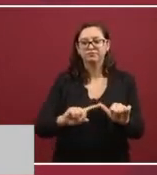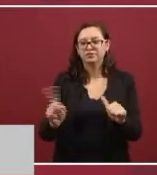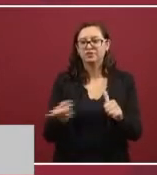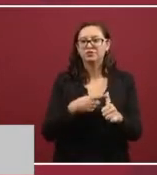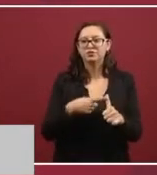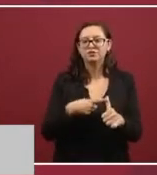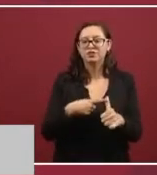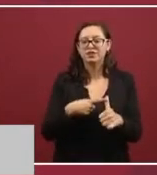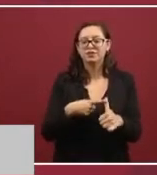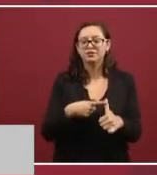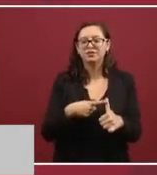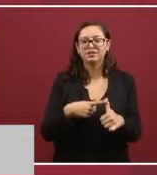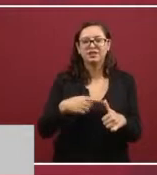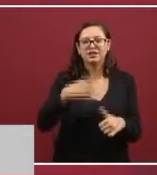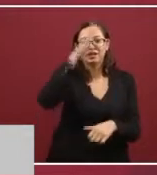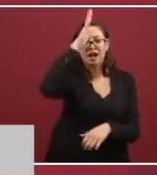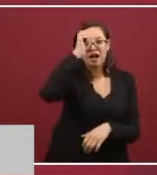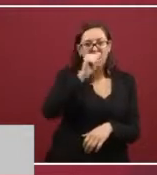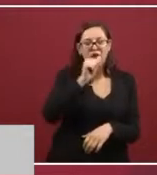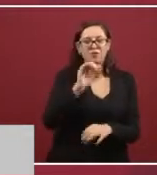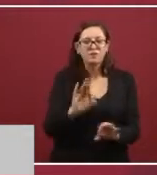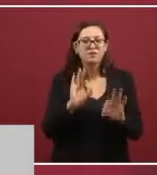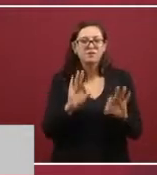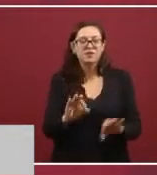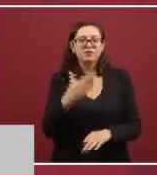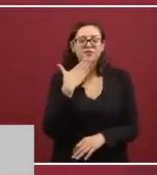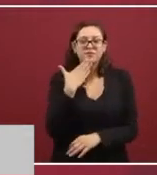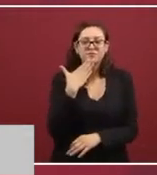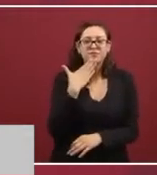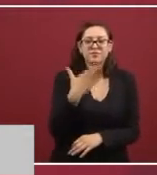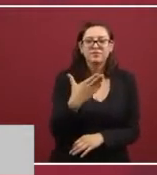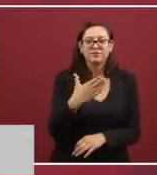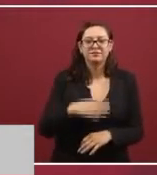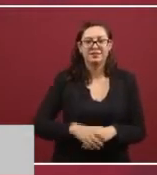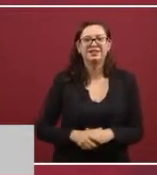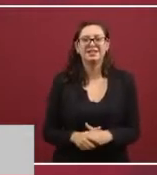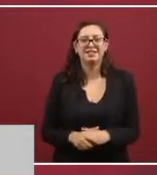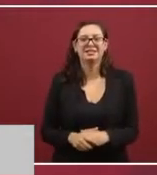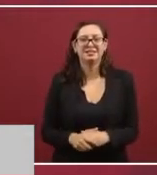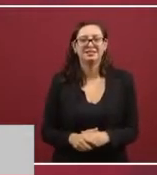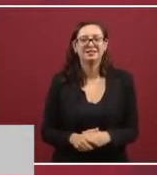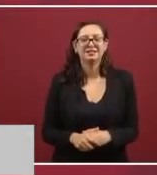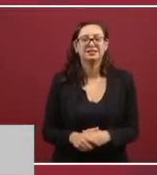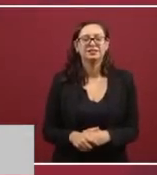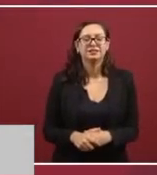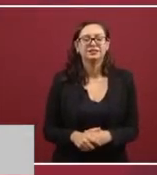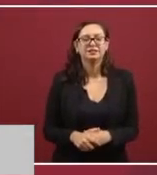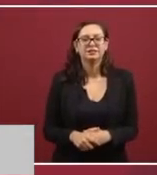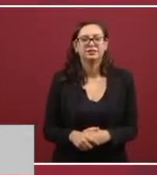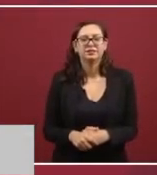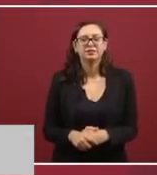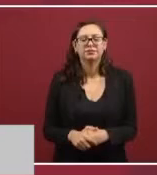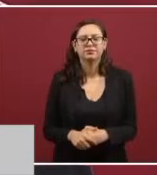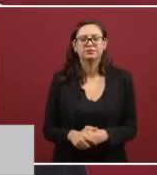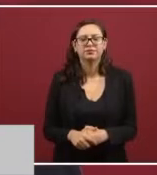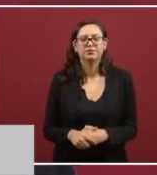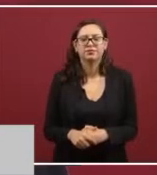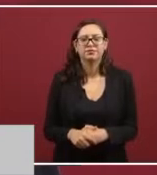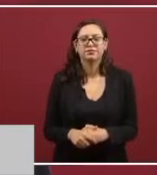now a great challenge is presented by demonstrating that there is a different way of dealing with the migratory phenomenon which consists of addressing the problems that originate it